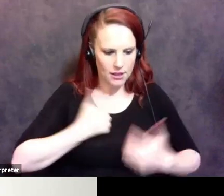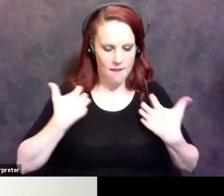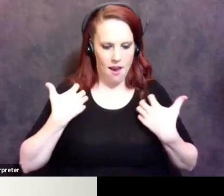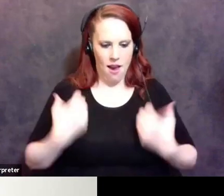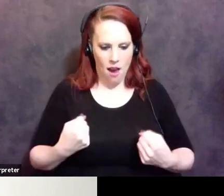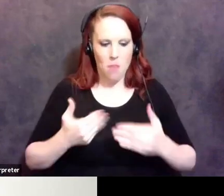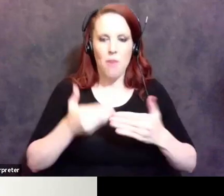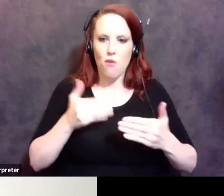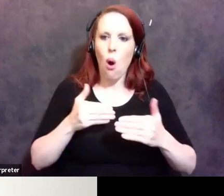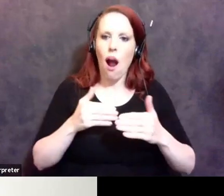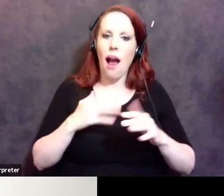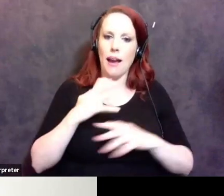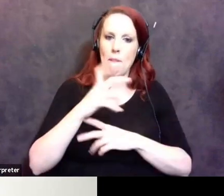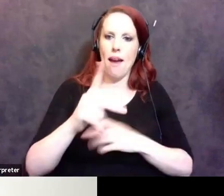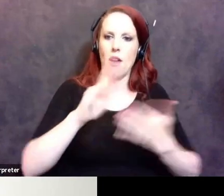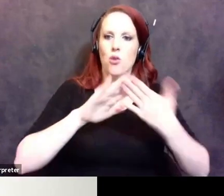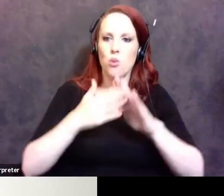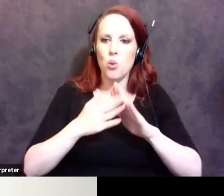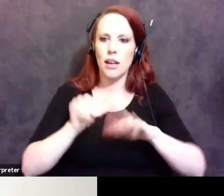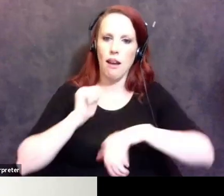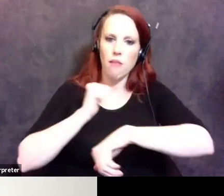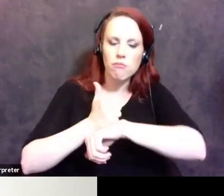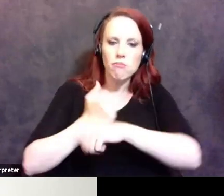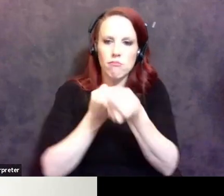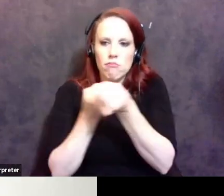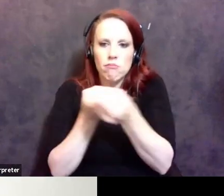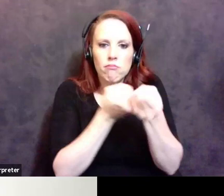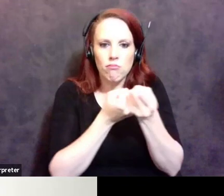community and create space for what our community members were feeling.